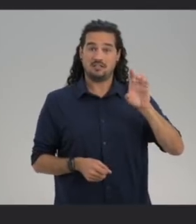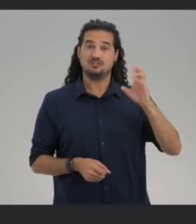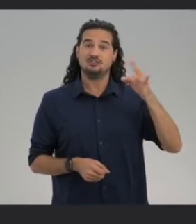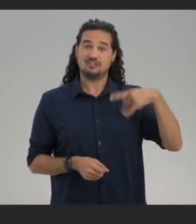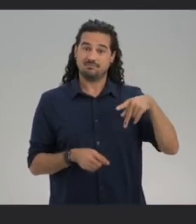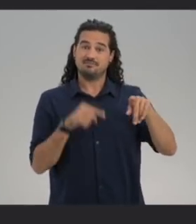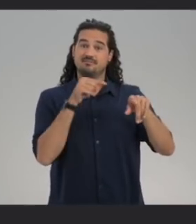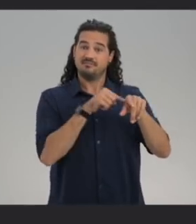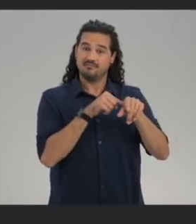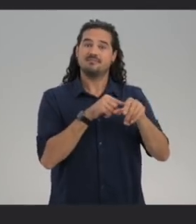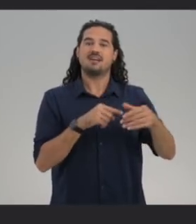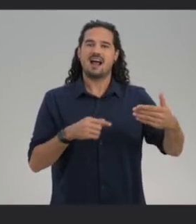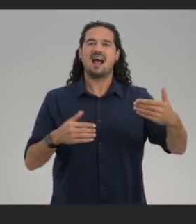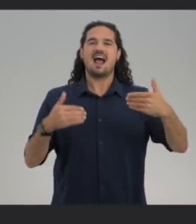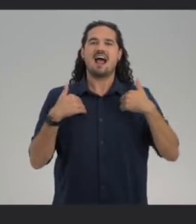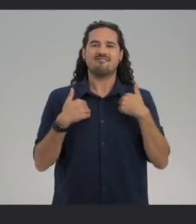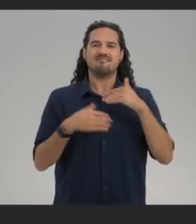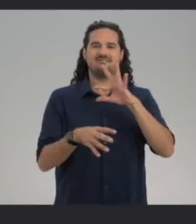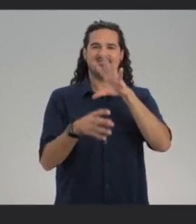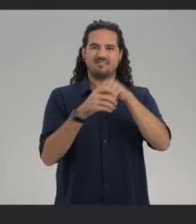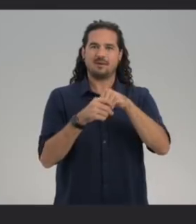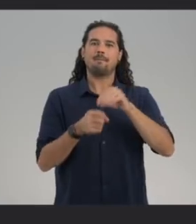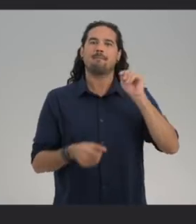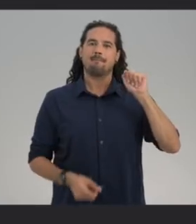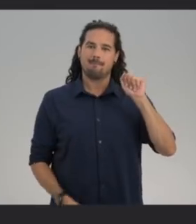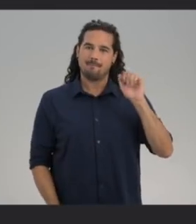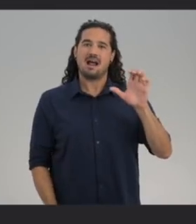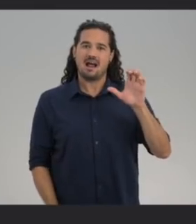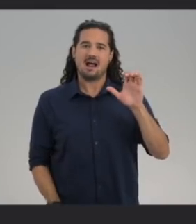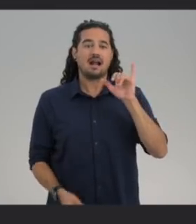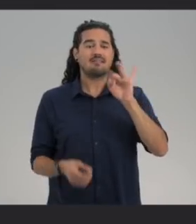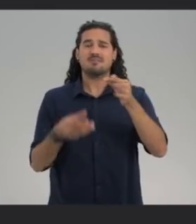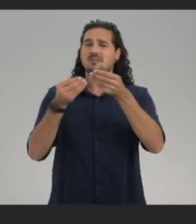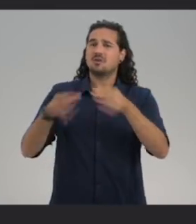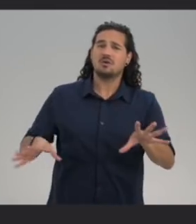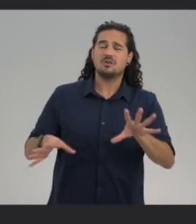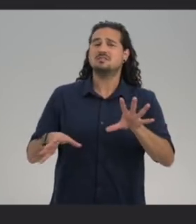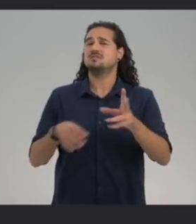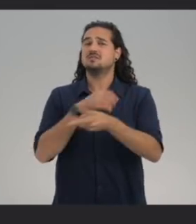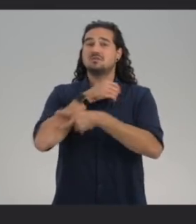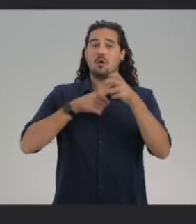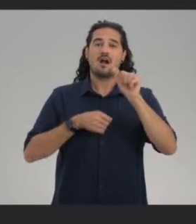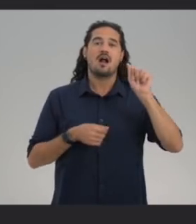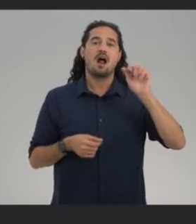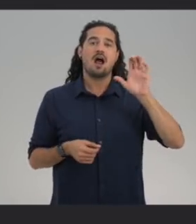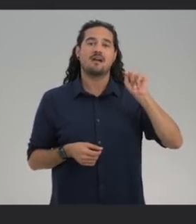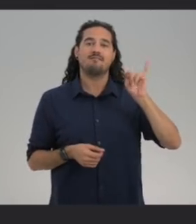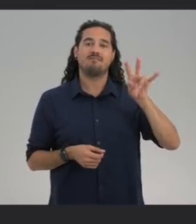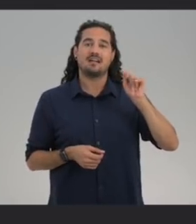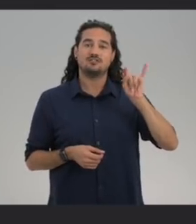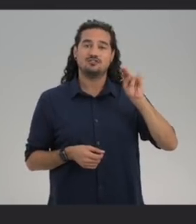which helps protect your Mac if it's ever lost or stolen. And finally, with its two Thunderbolt ports with USB 4 support,